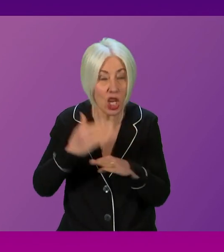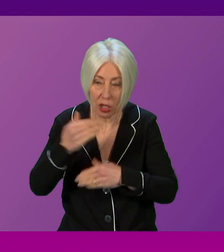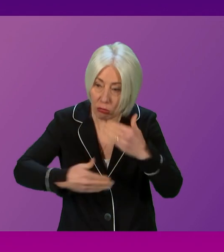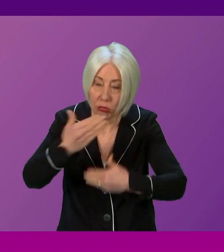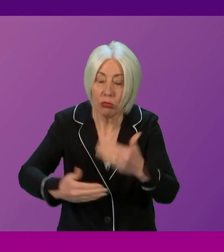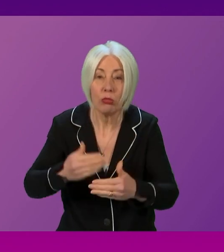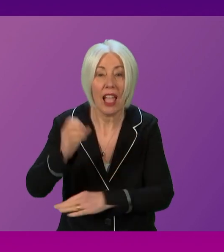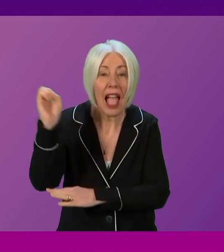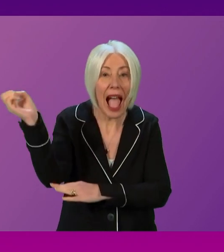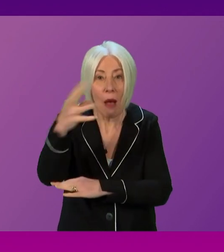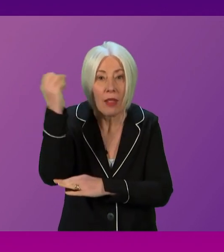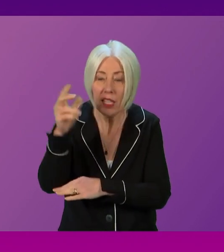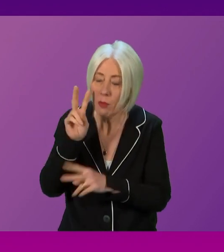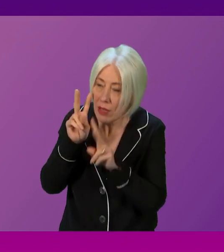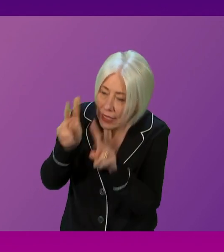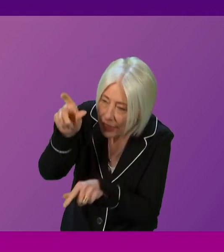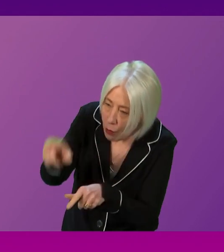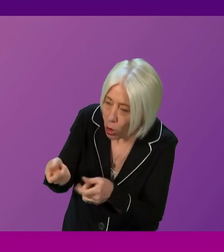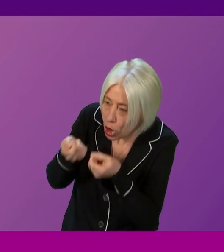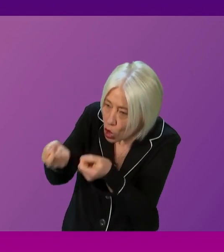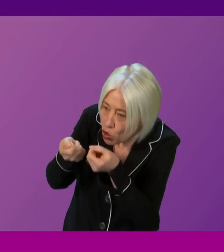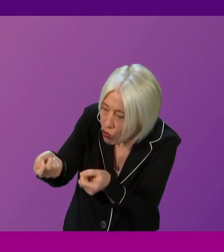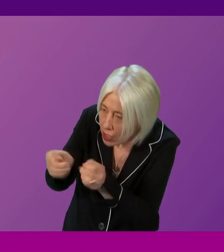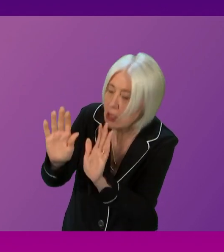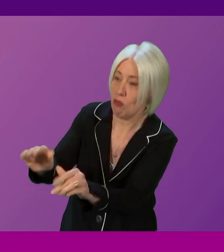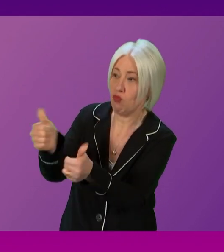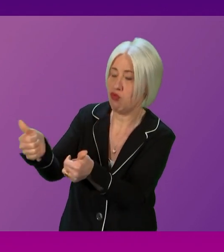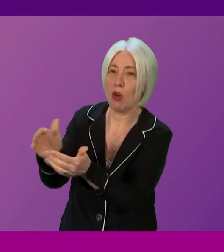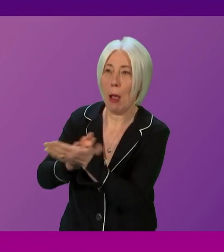sees and treats, which means that many more patients now get seen and treated